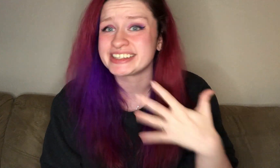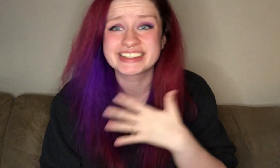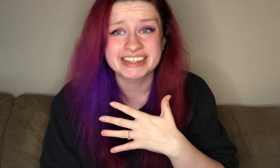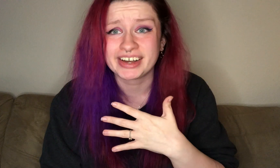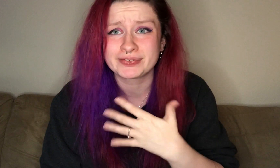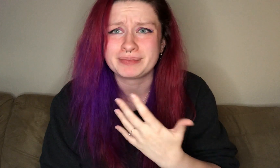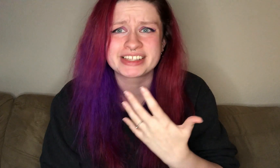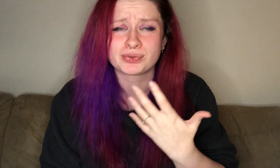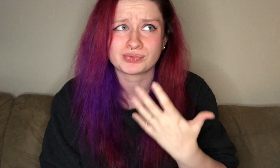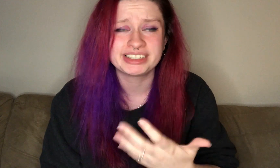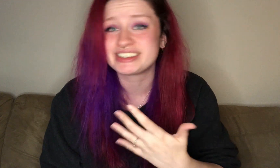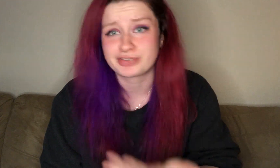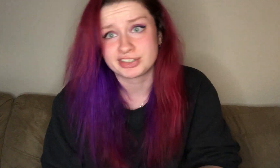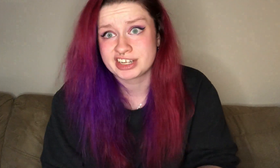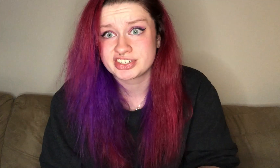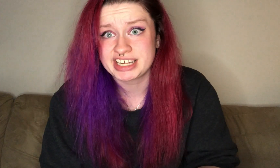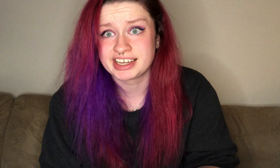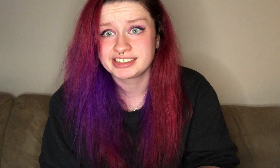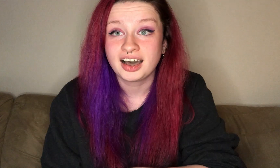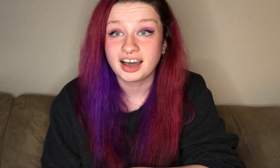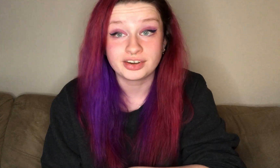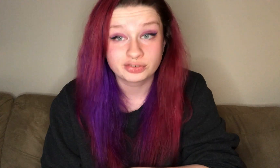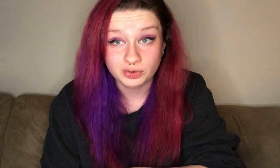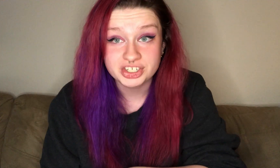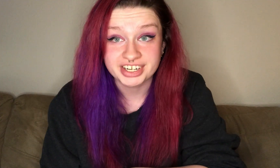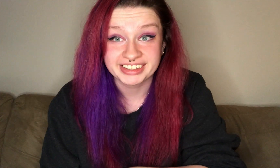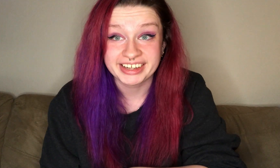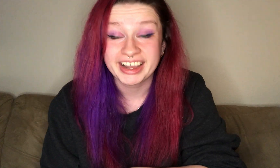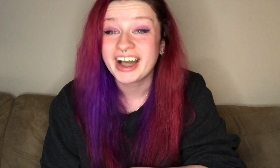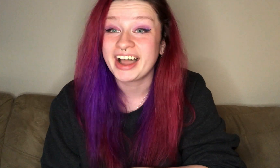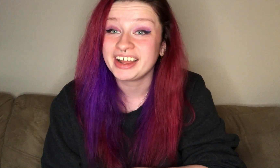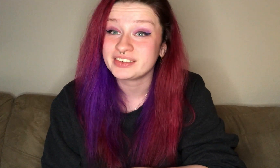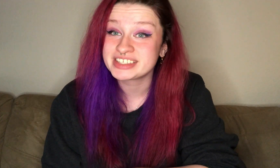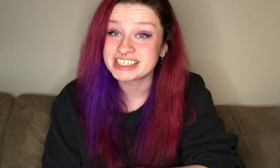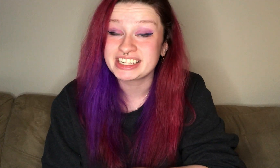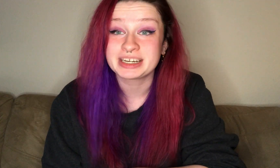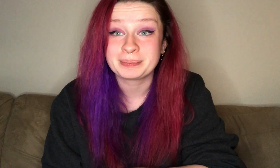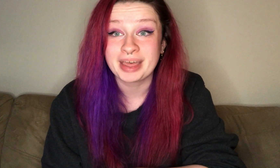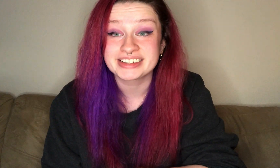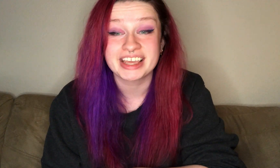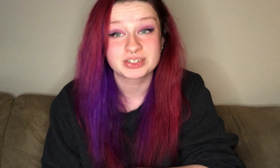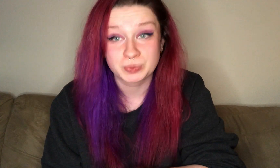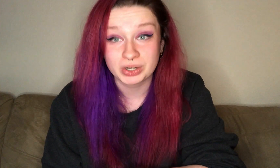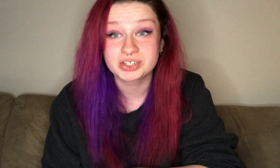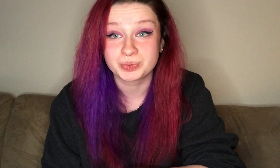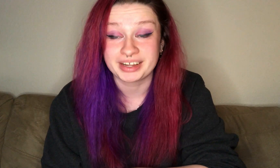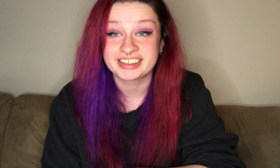stuff makes it really difficult to understand unfortunately i have seen met and worked with